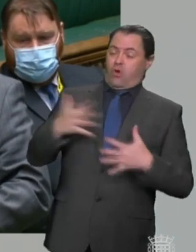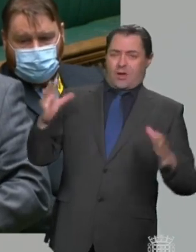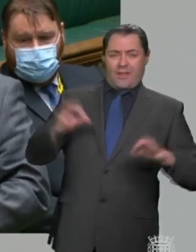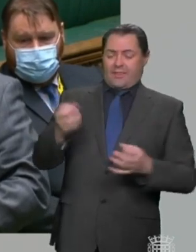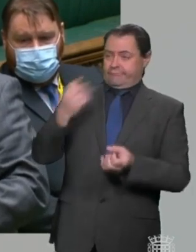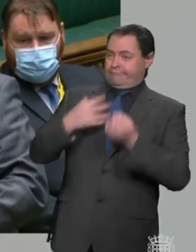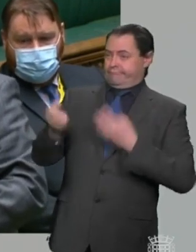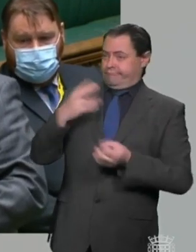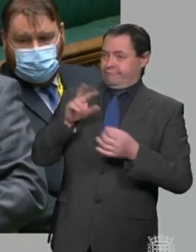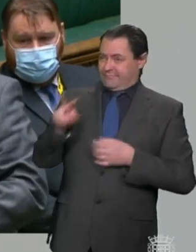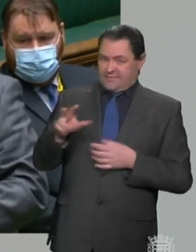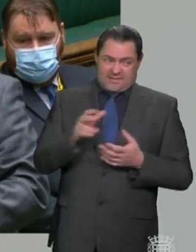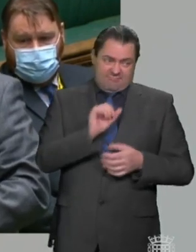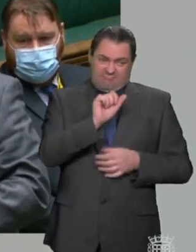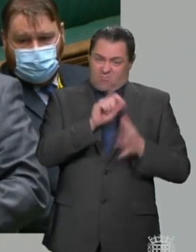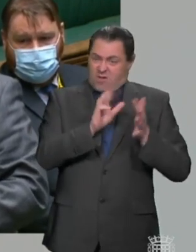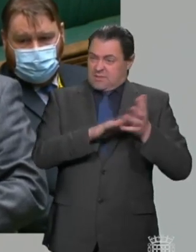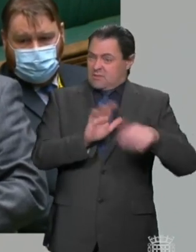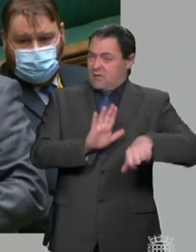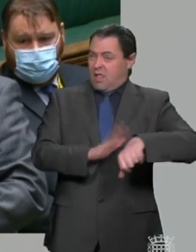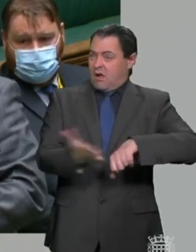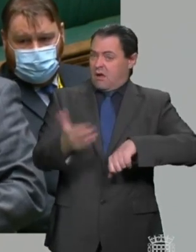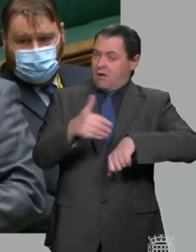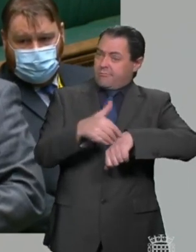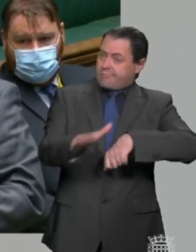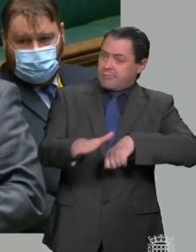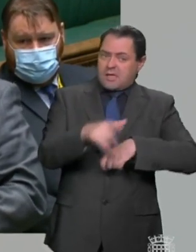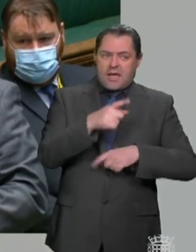a negligent Prime Minister more concerned with his own self-interest than the interests of the